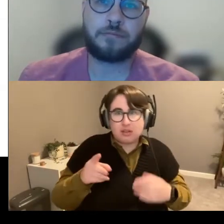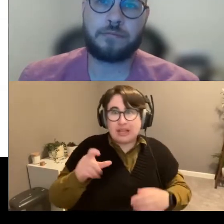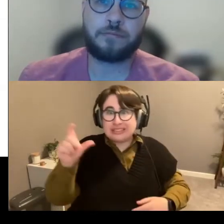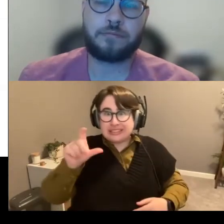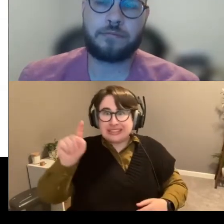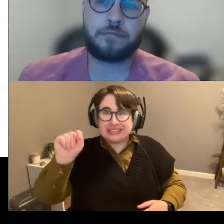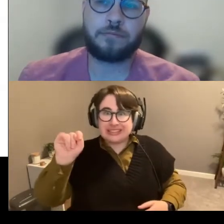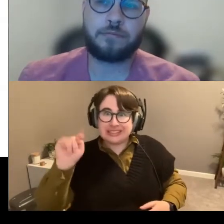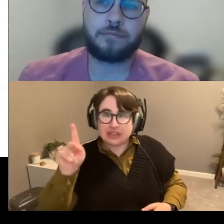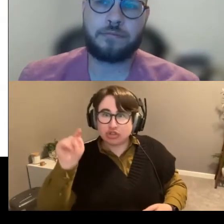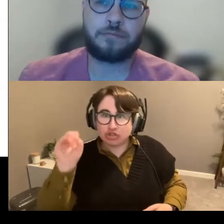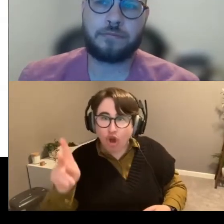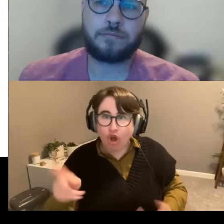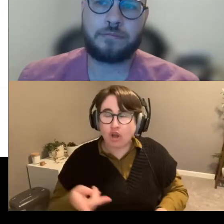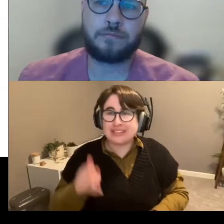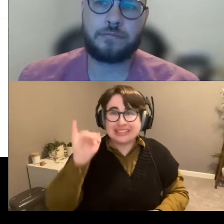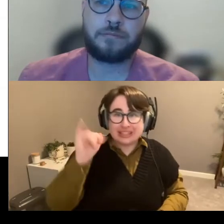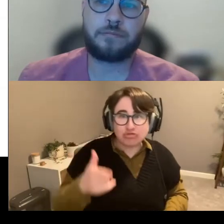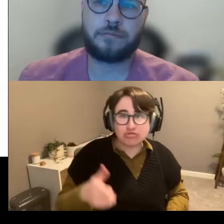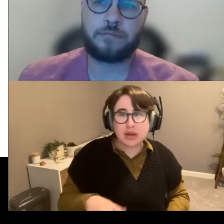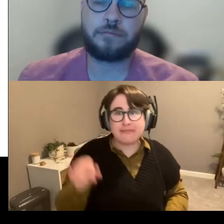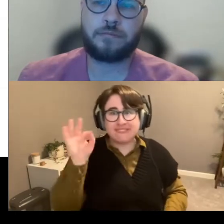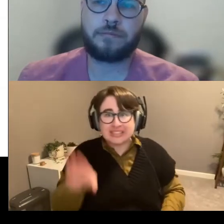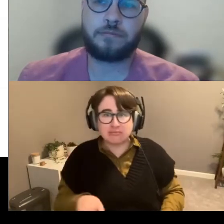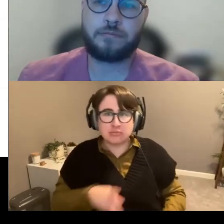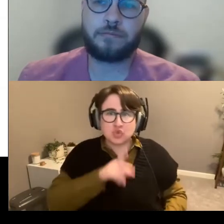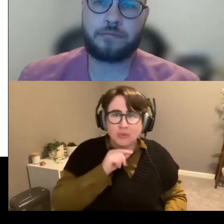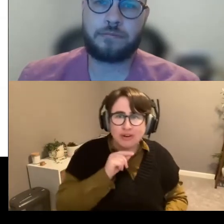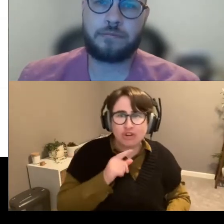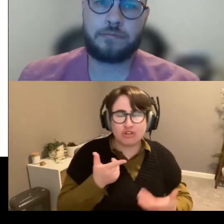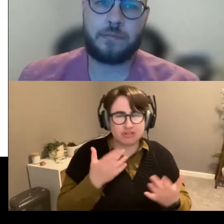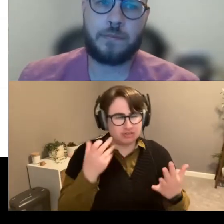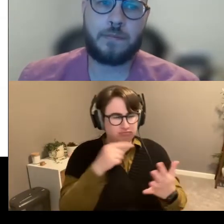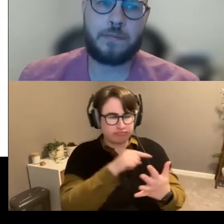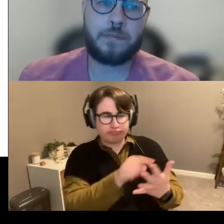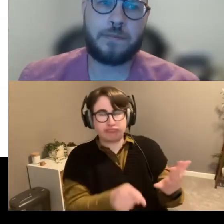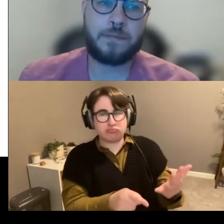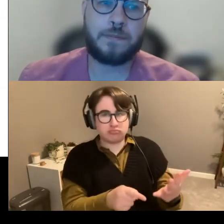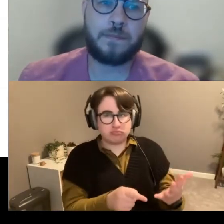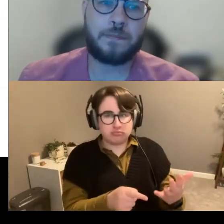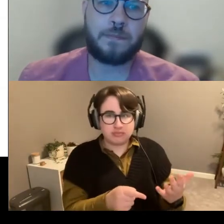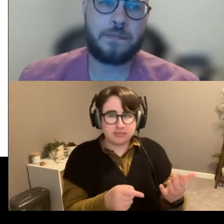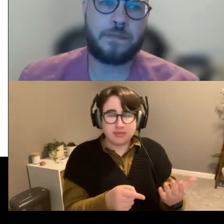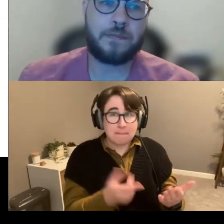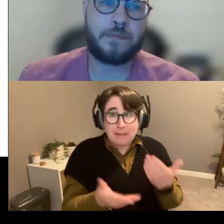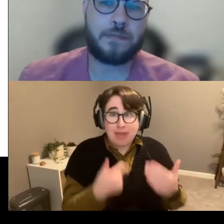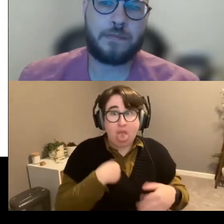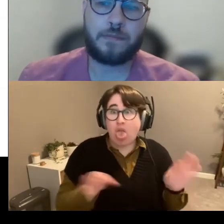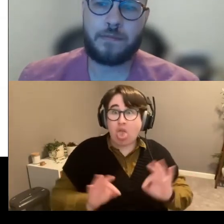or our Instagram and our Facebook, trying to catch some cute cat videos or something,